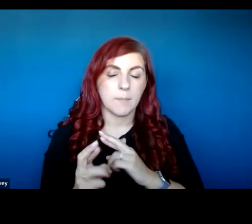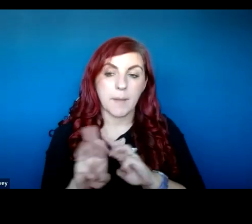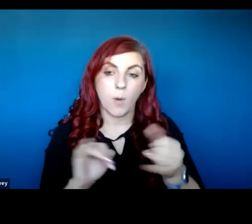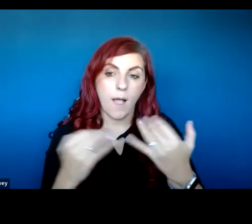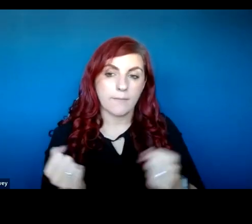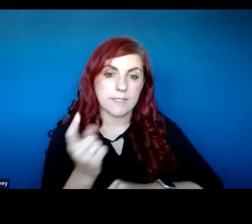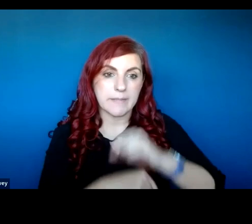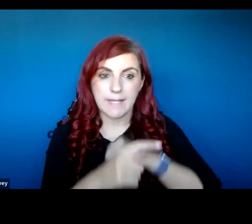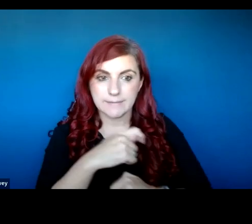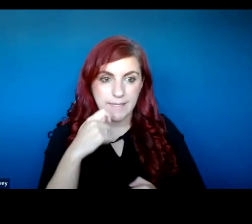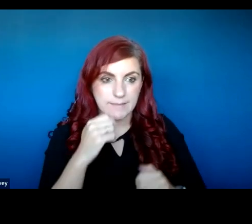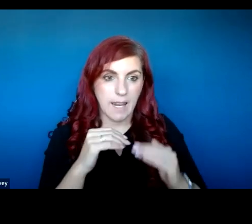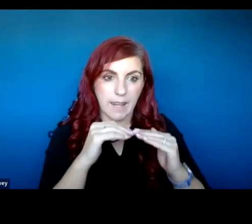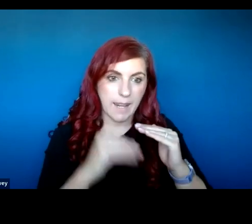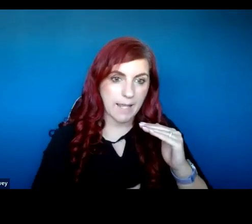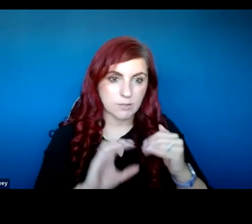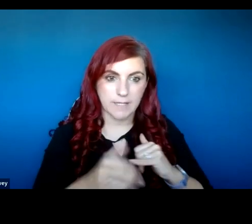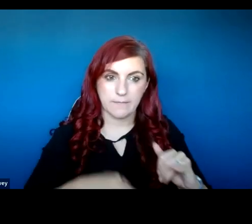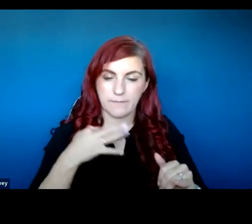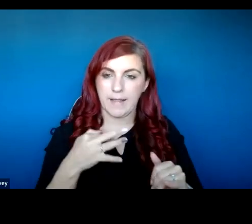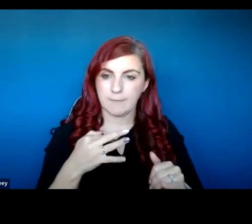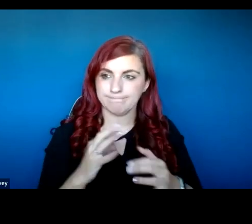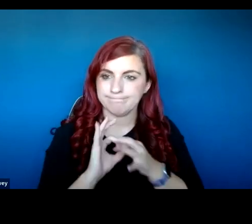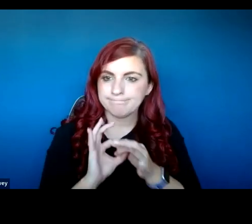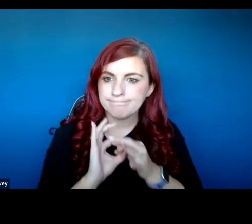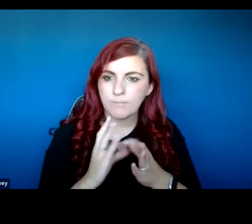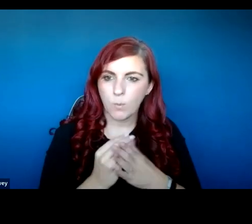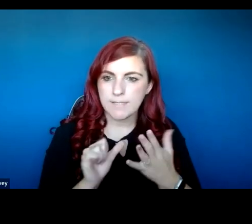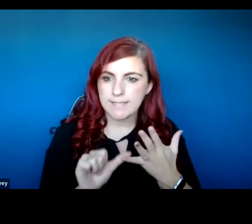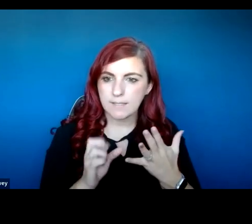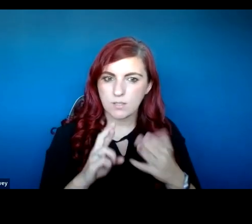they are less likely to feel close to six or more people and are more likely to